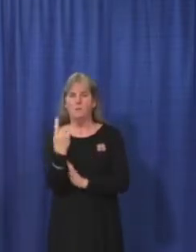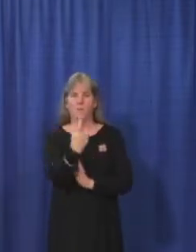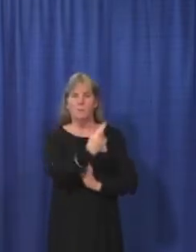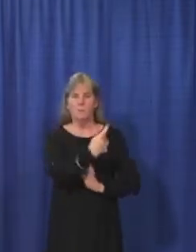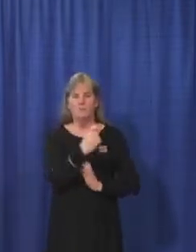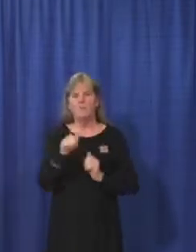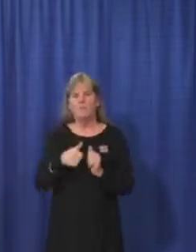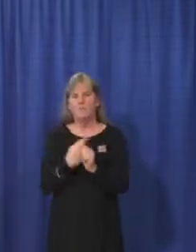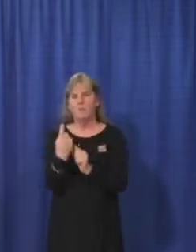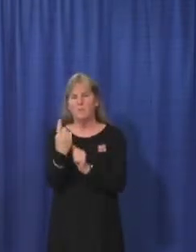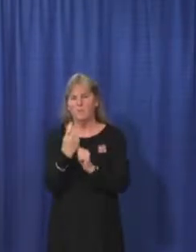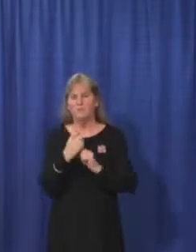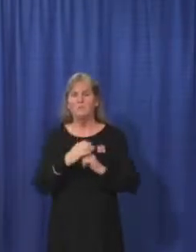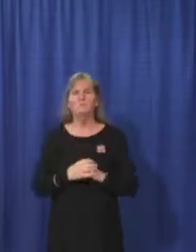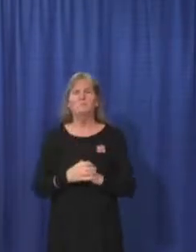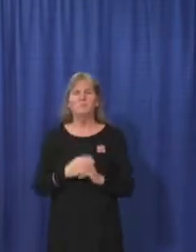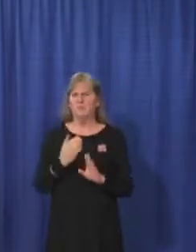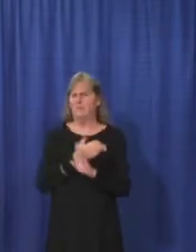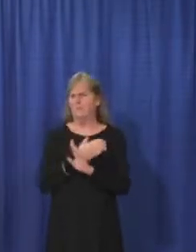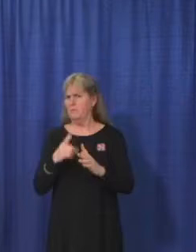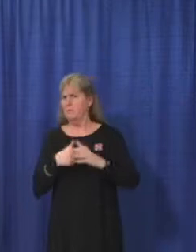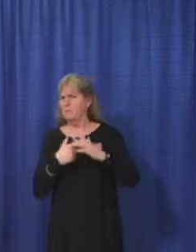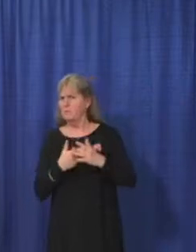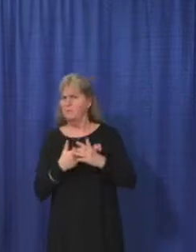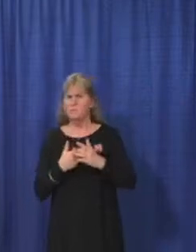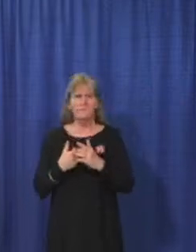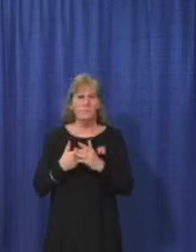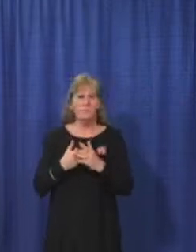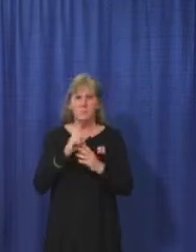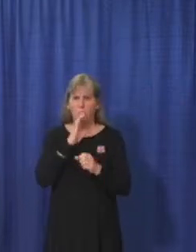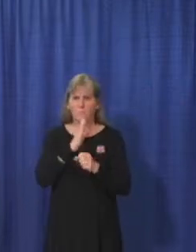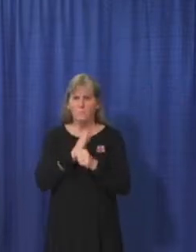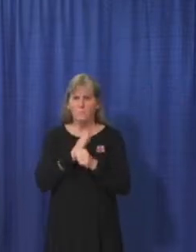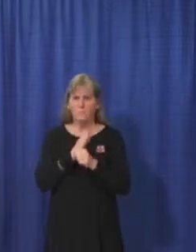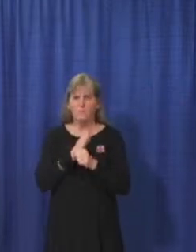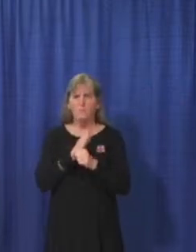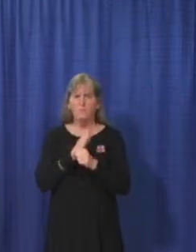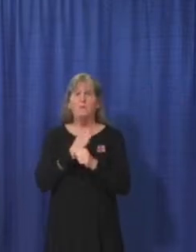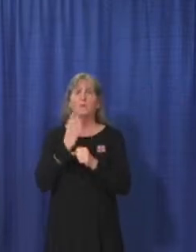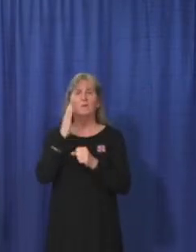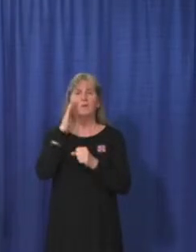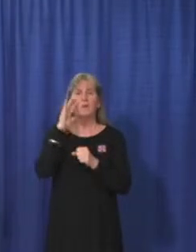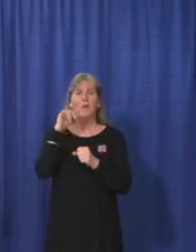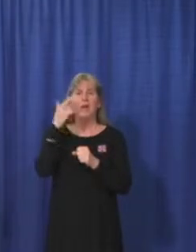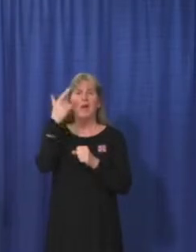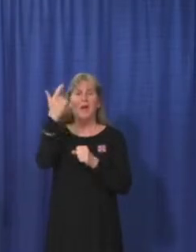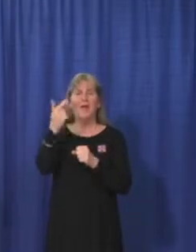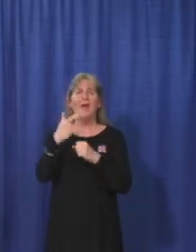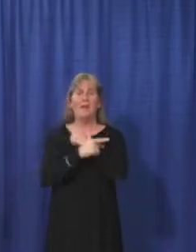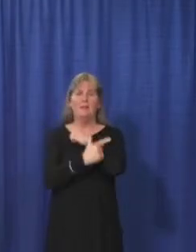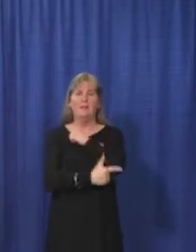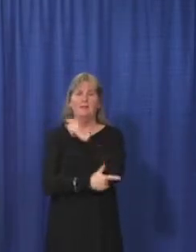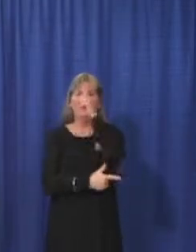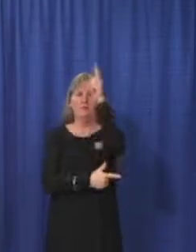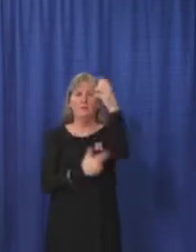begin I would like to note that the legislative assembly is currently in session, Mr Pillai